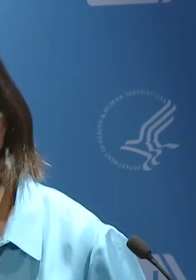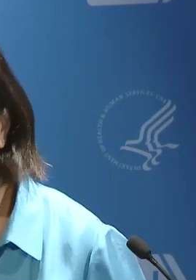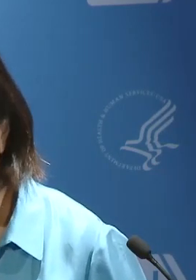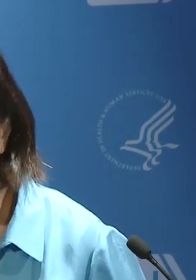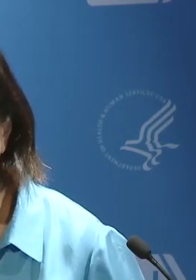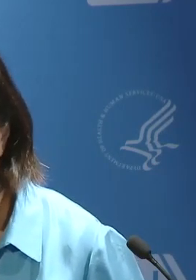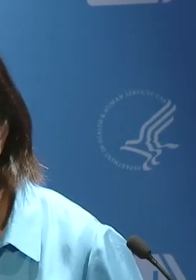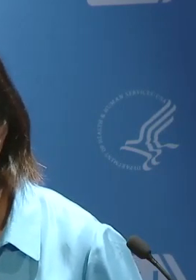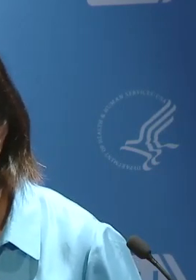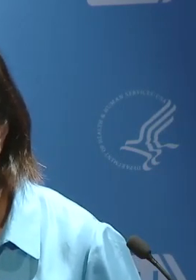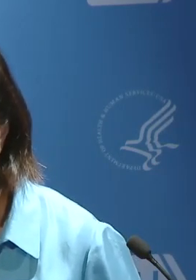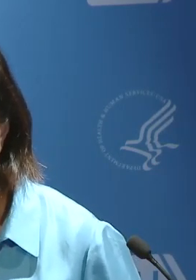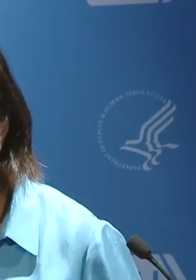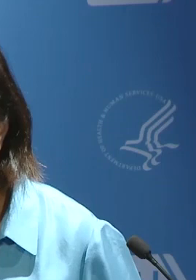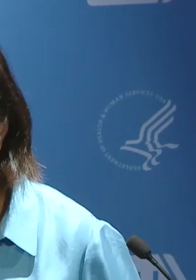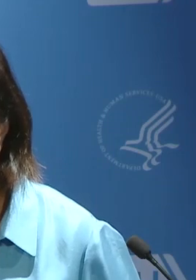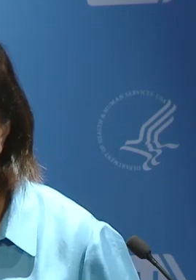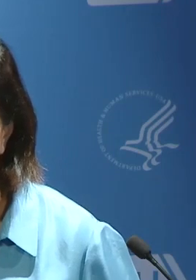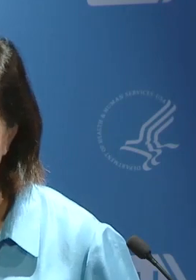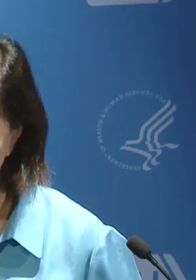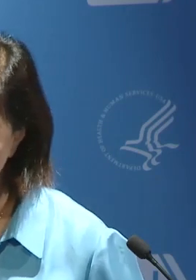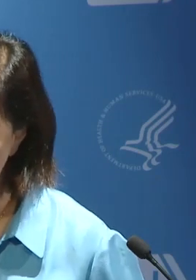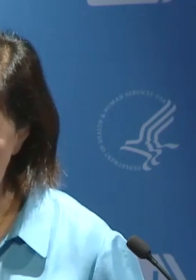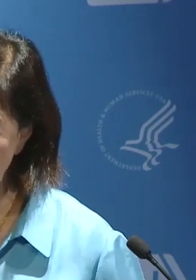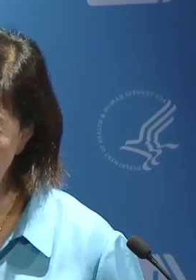MORE OF A REDUCTION ON THE INTERFERON?